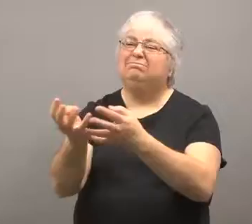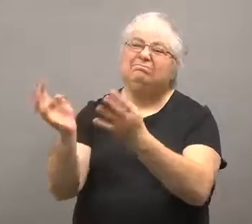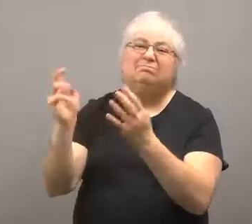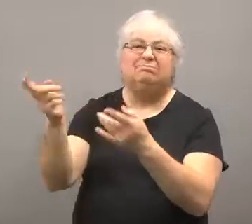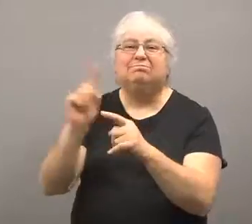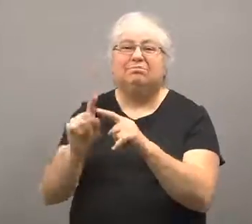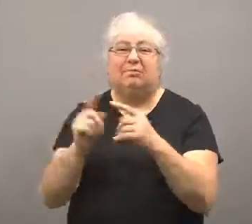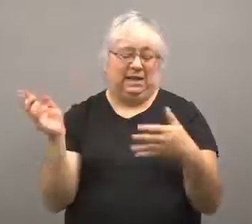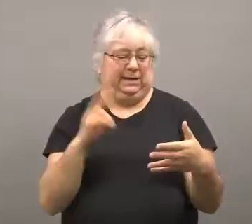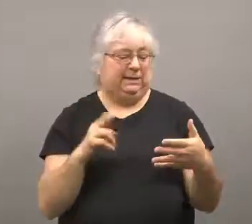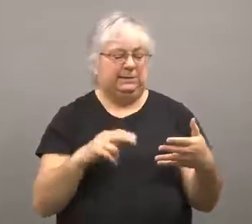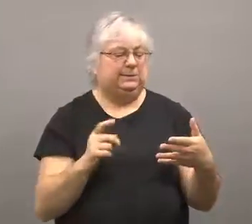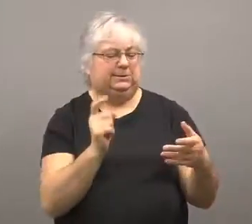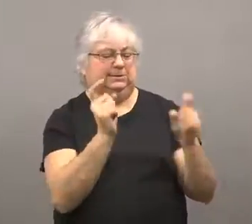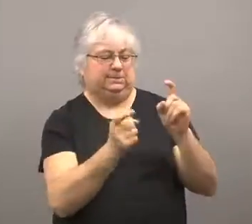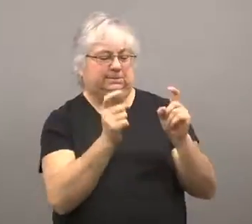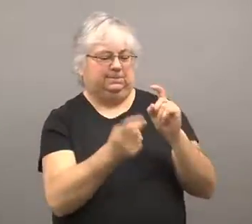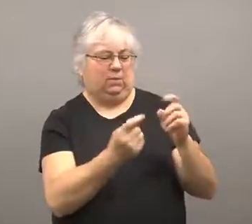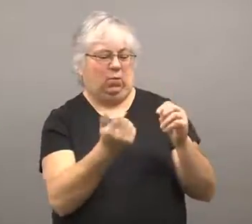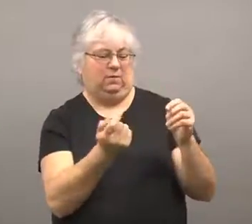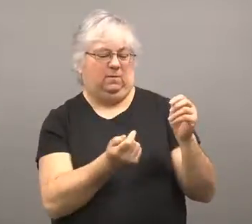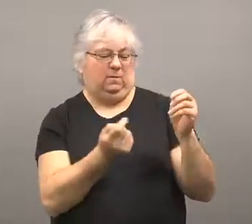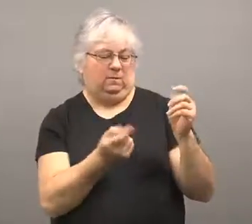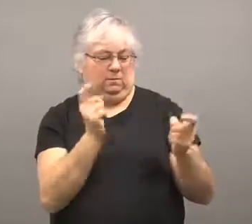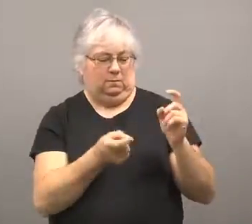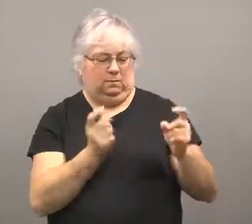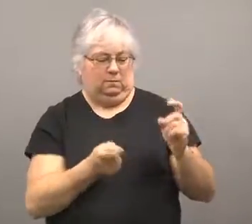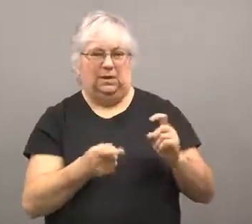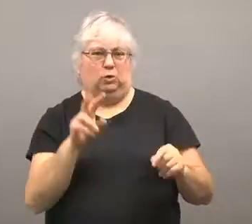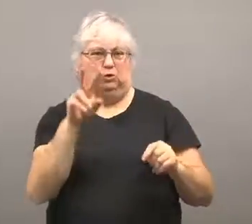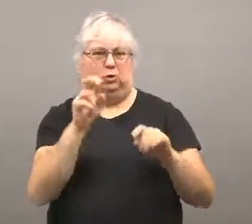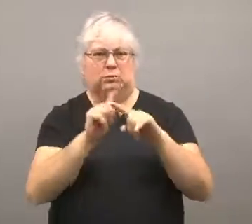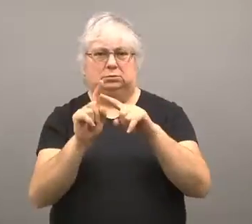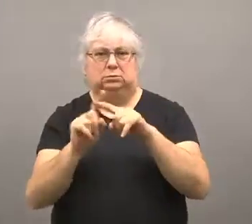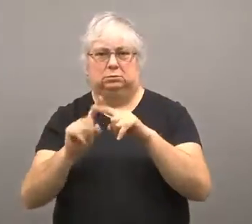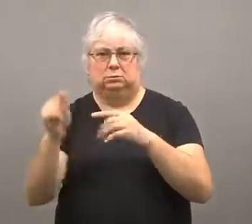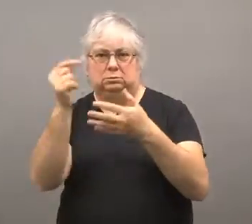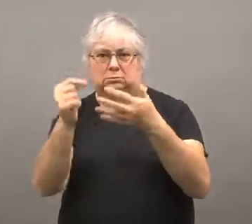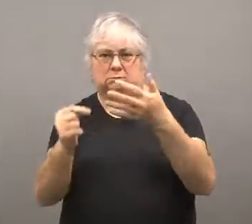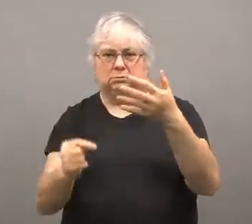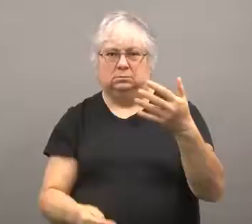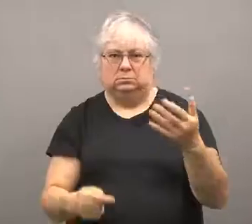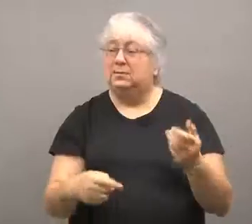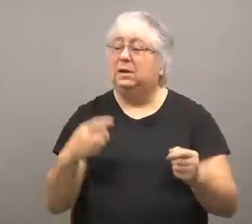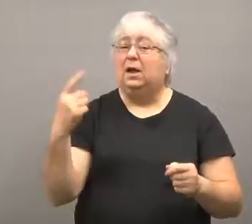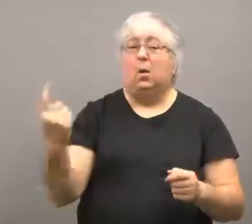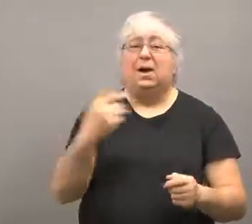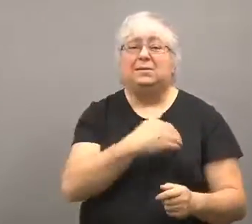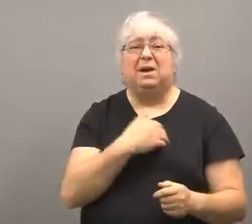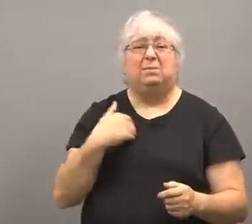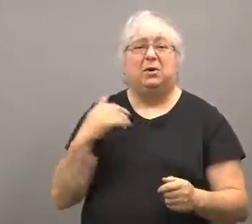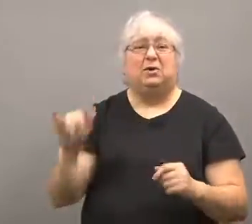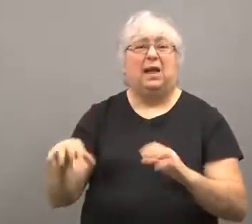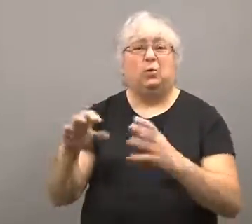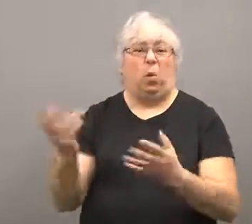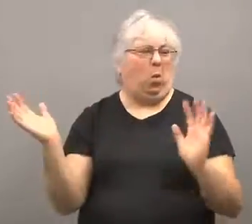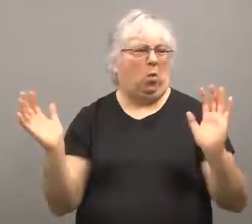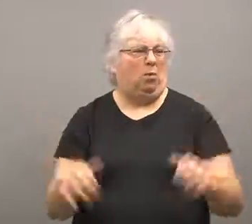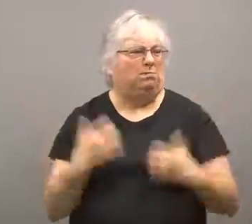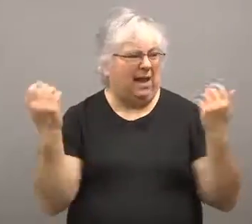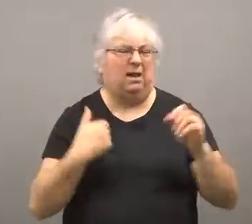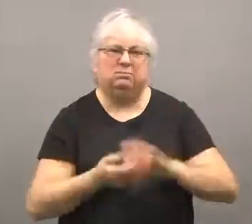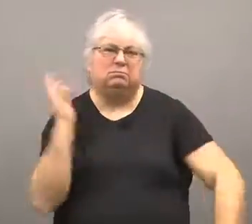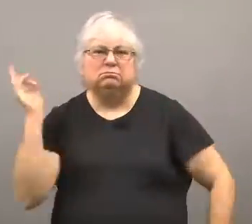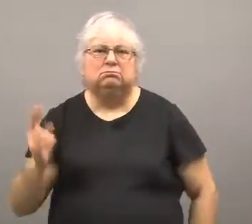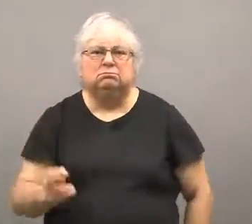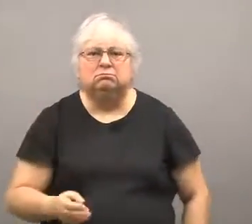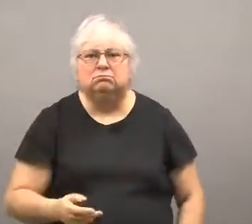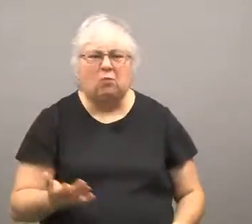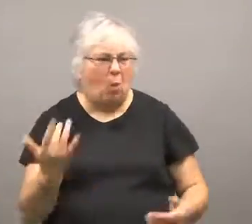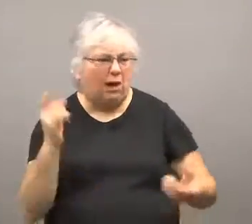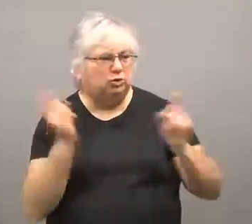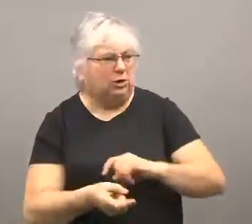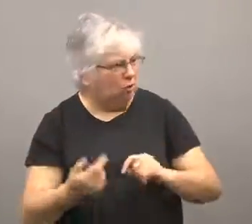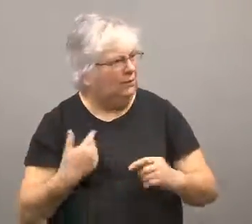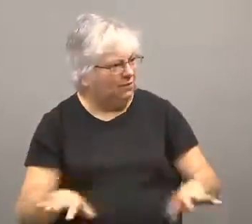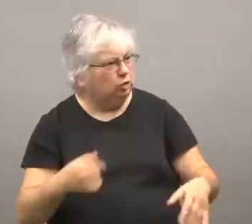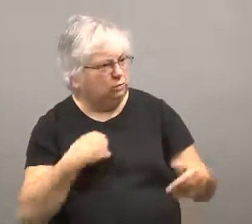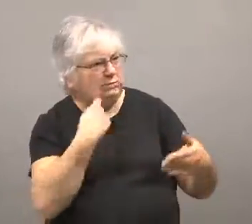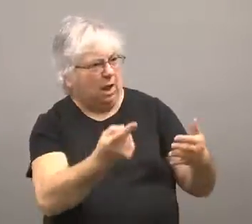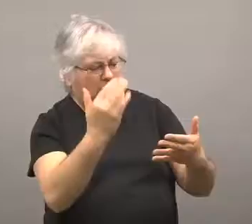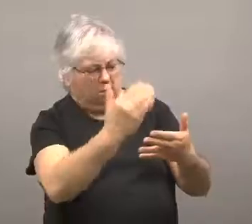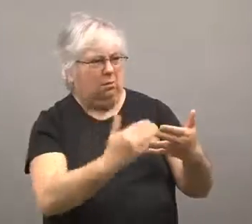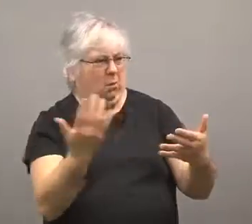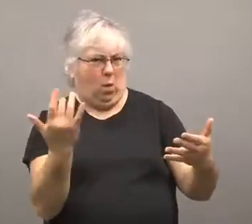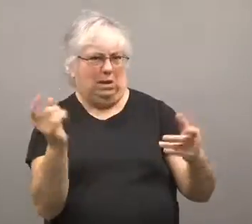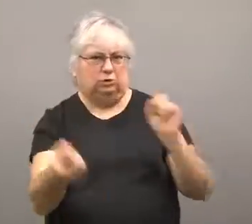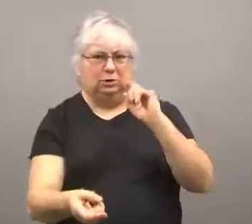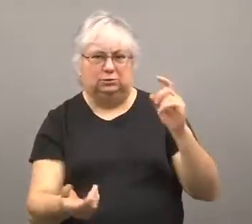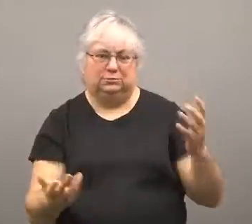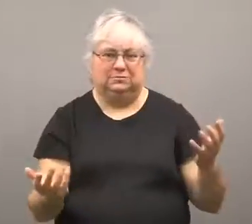His administration made 200 changes to the report.